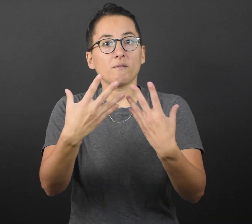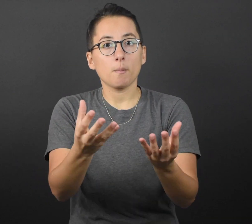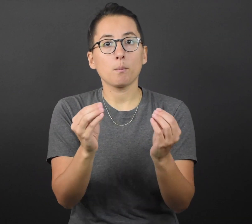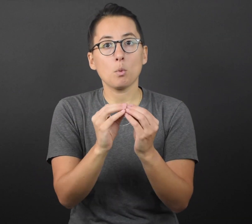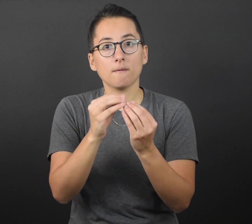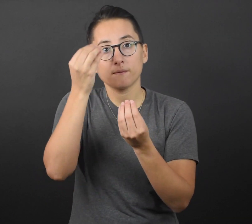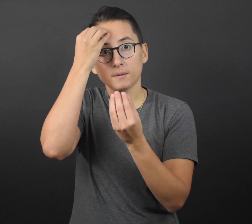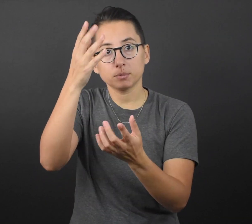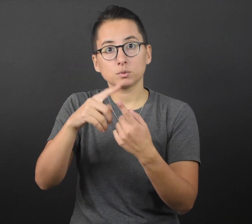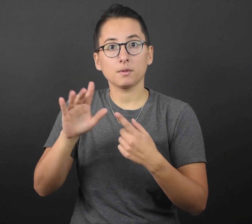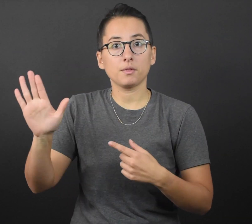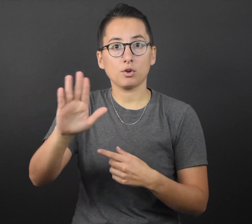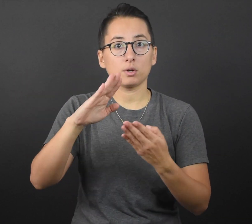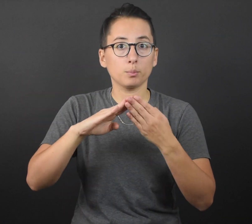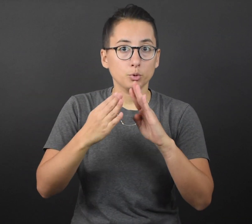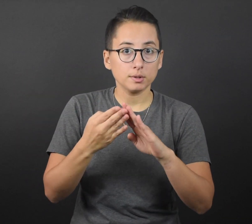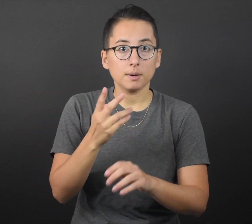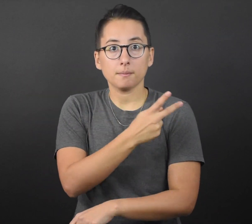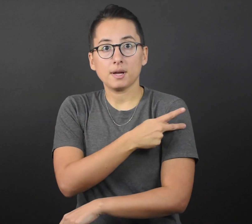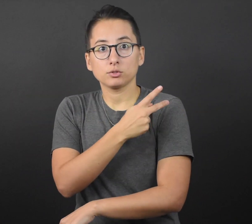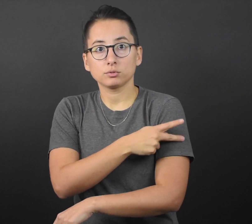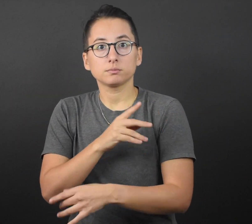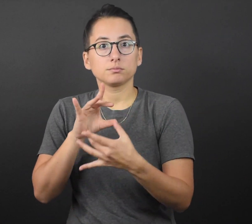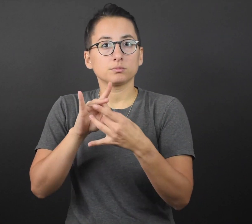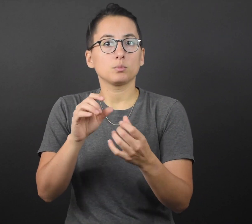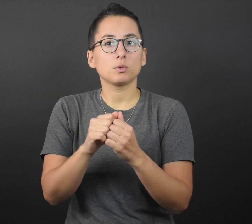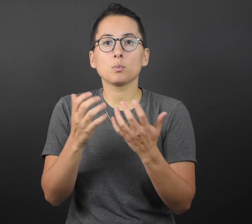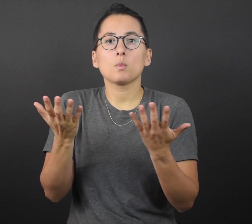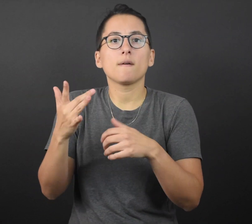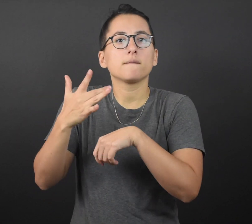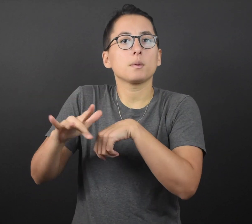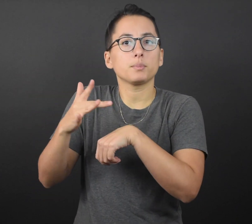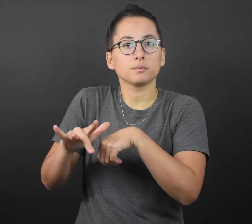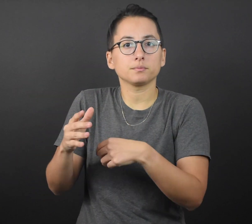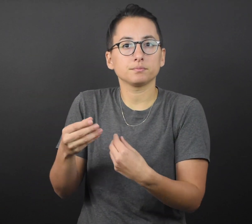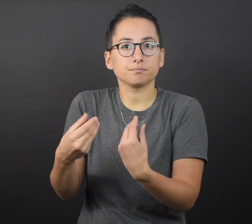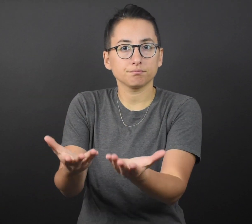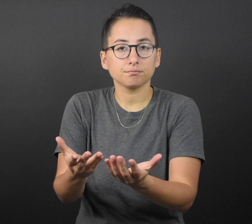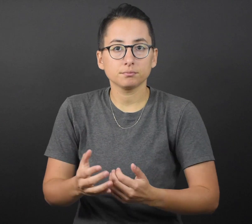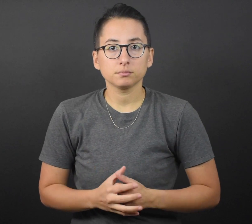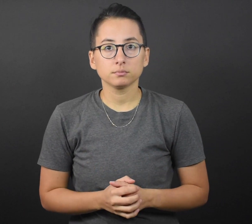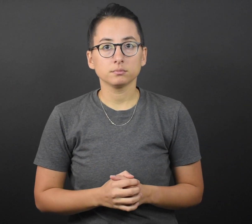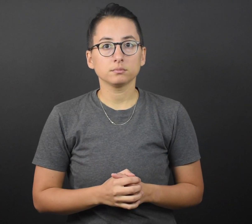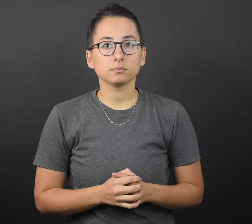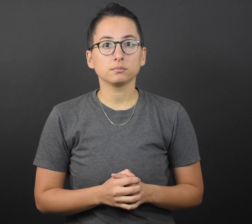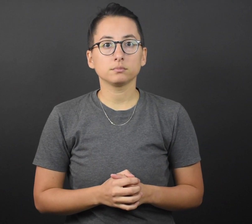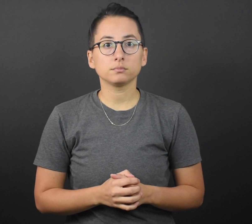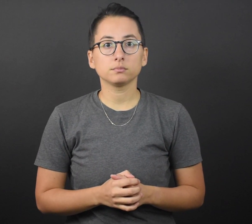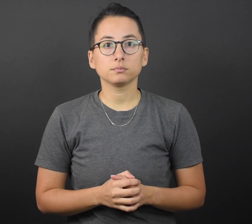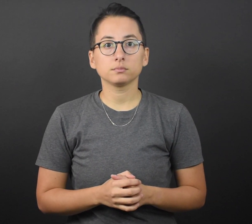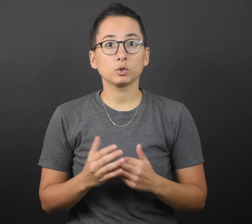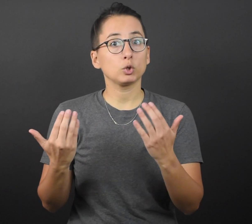more information to their communities and patients about incentives available to them. The